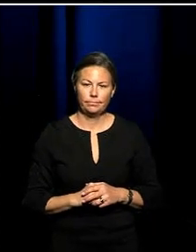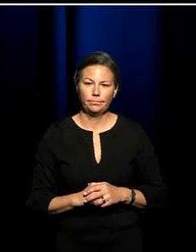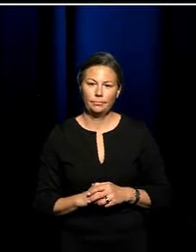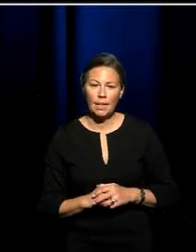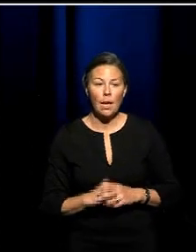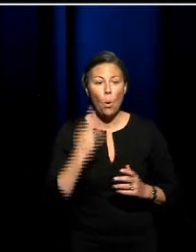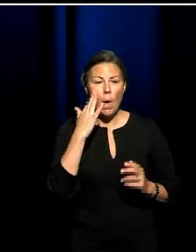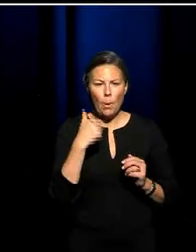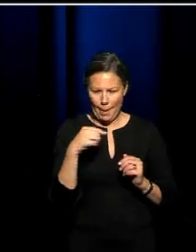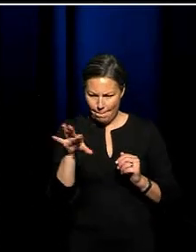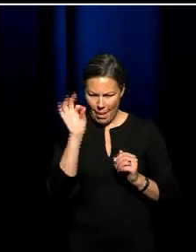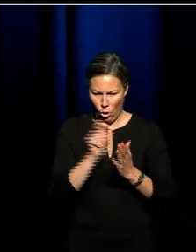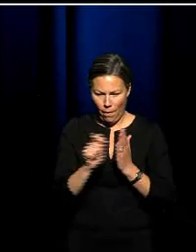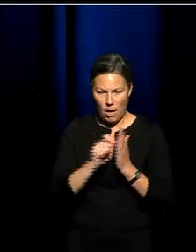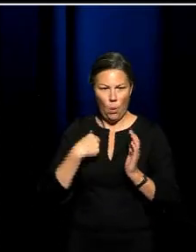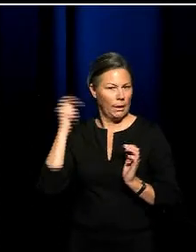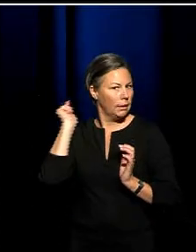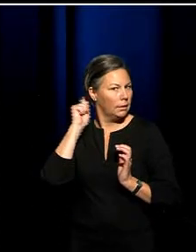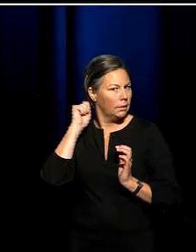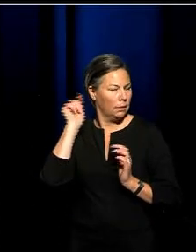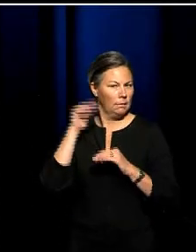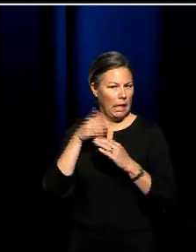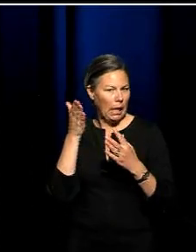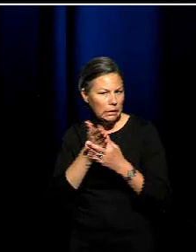Brisbane and Sydney and are being applied to all facets of the